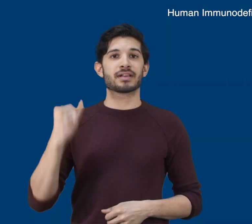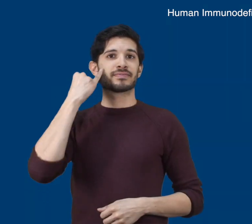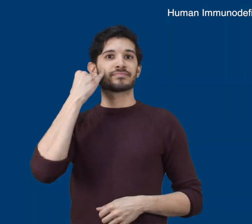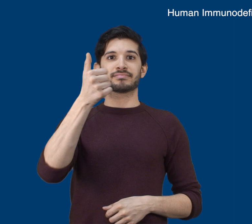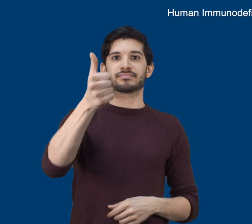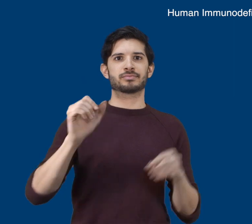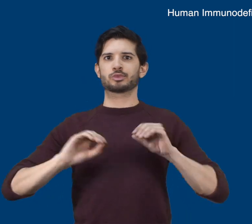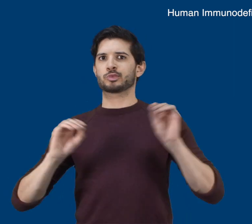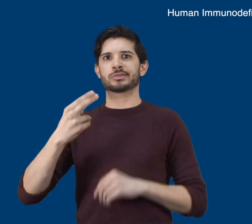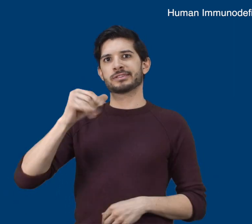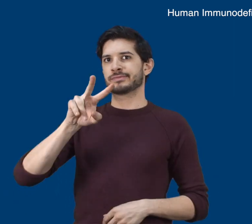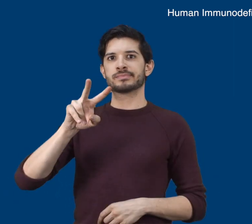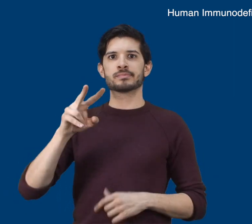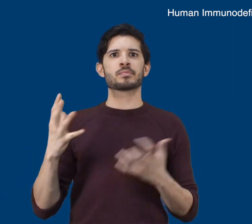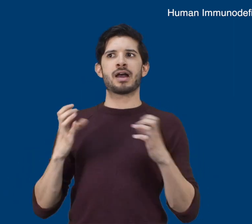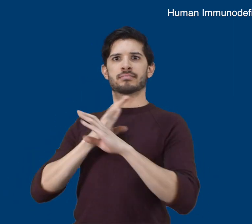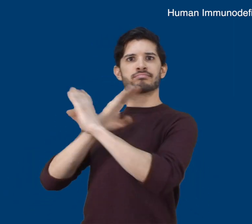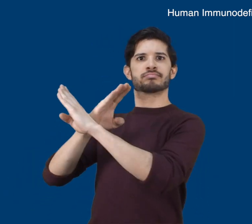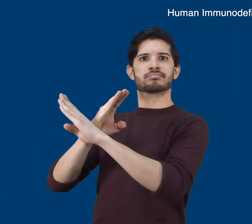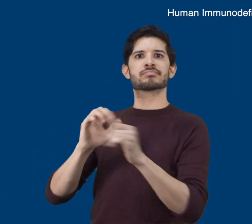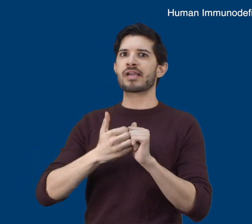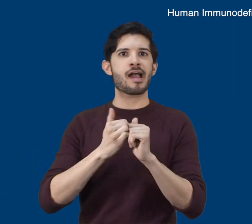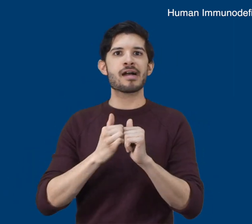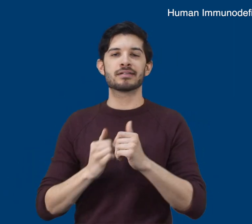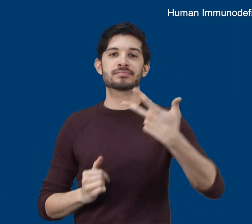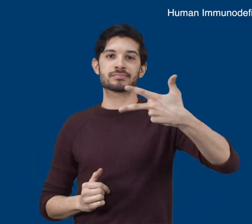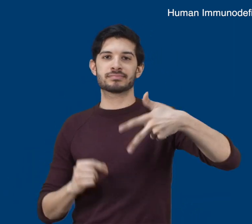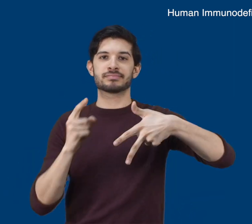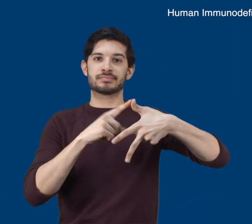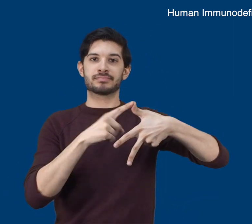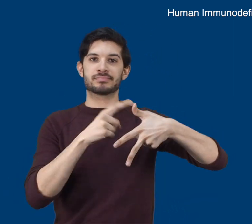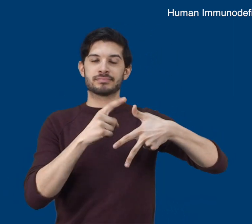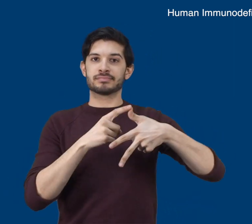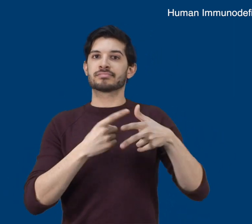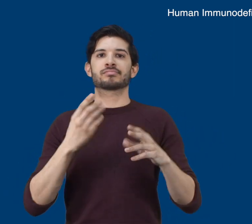There are three ways you could do to prevent yourself from getting HIV: